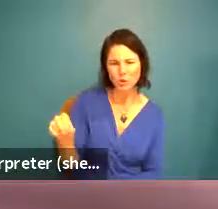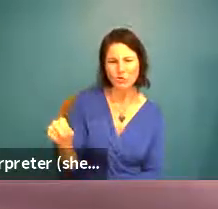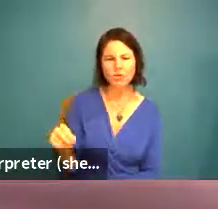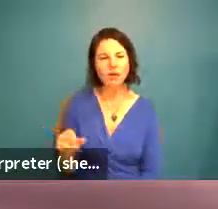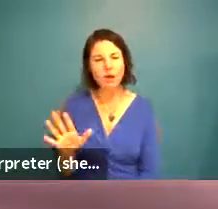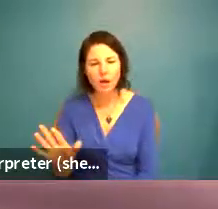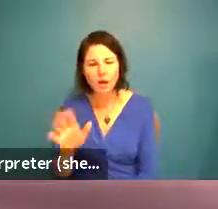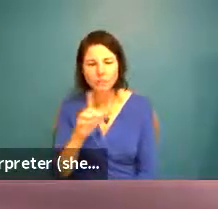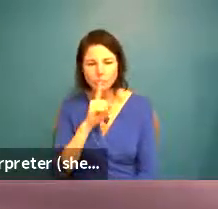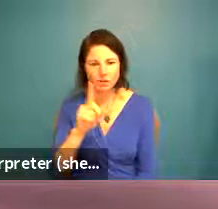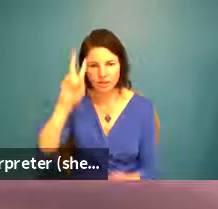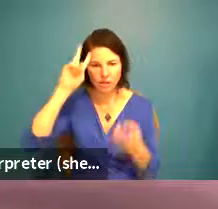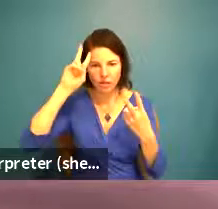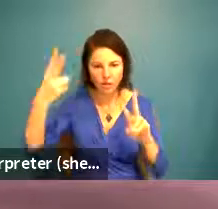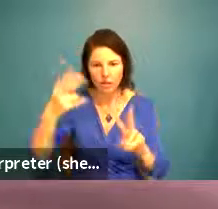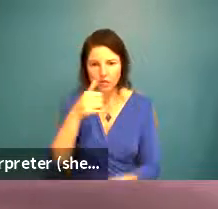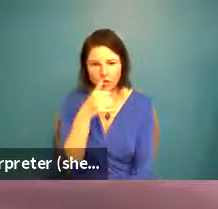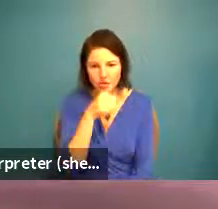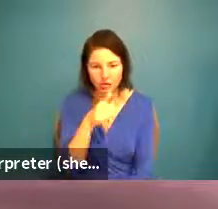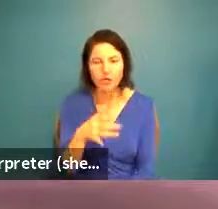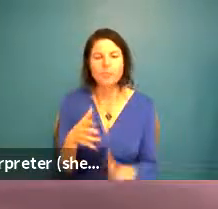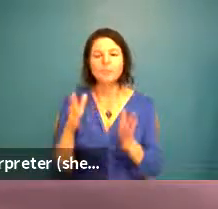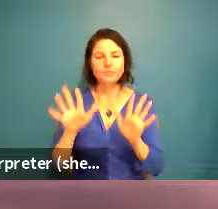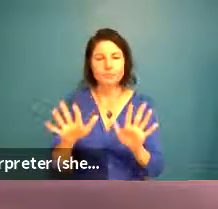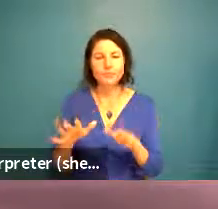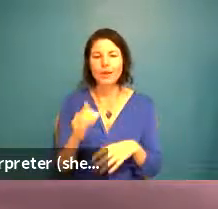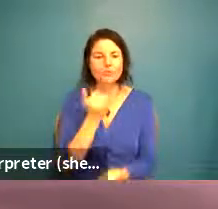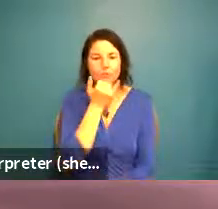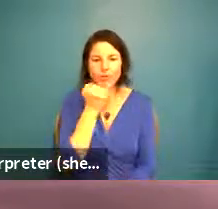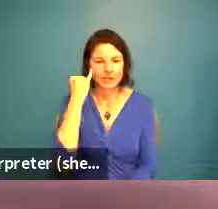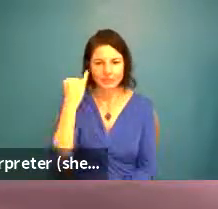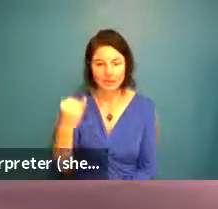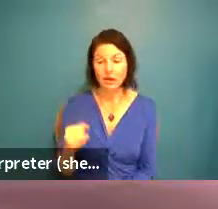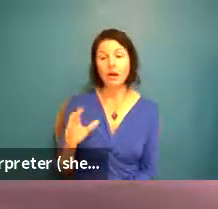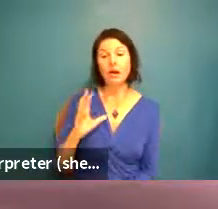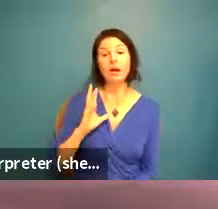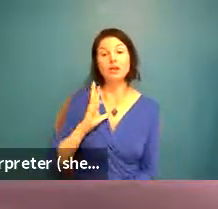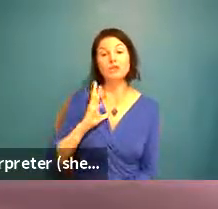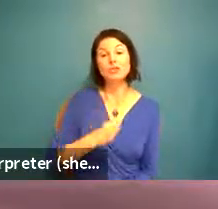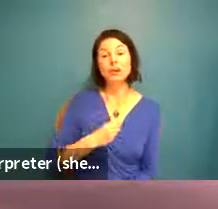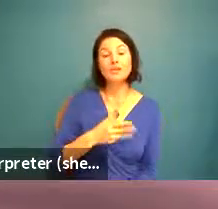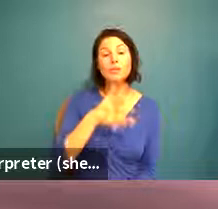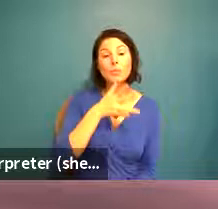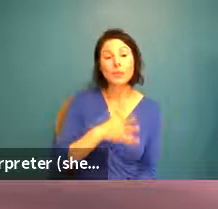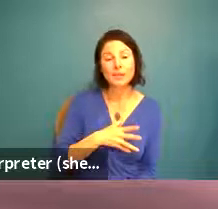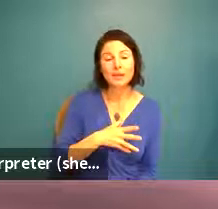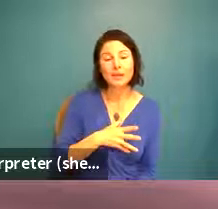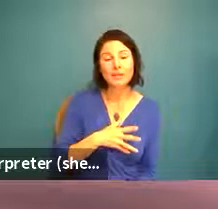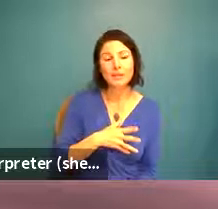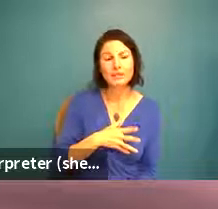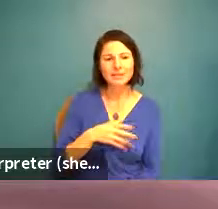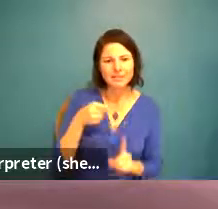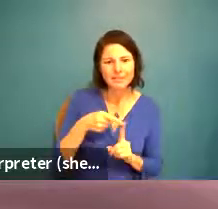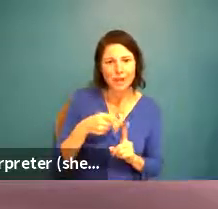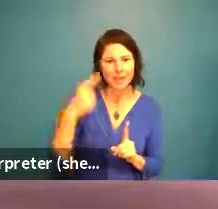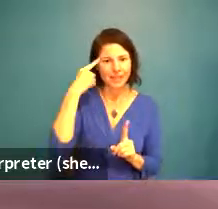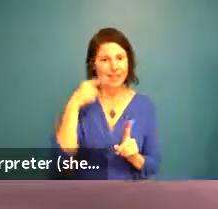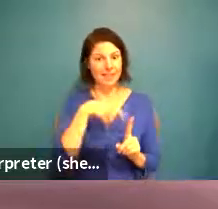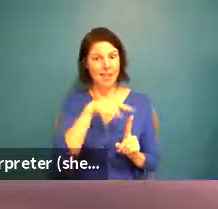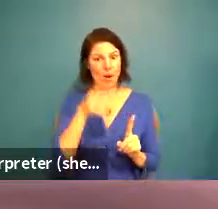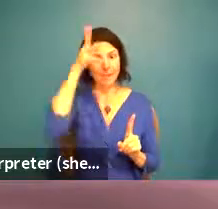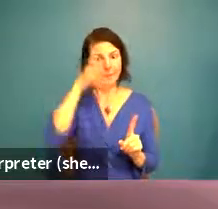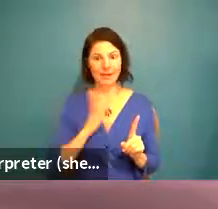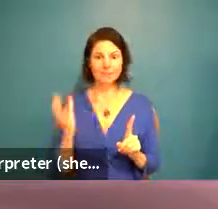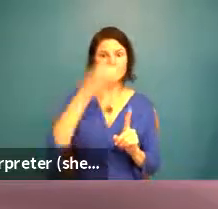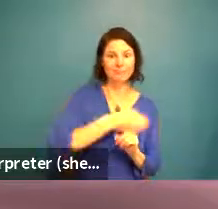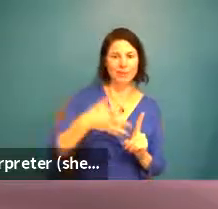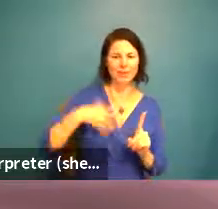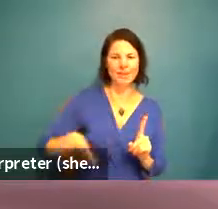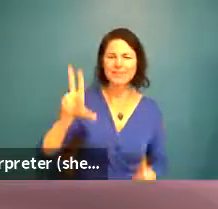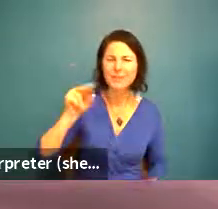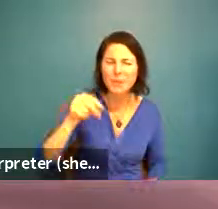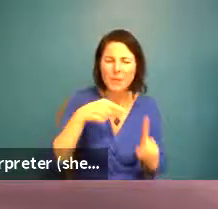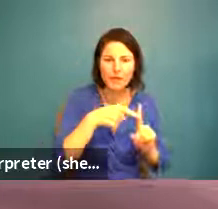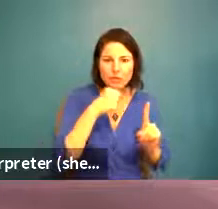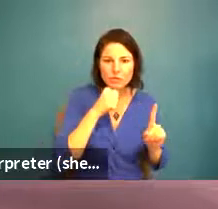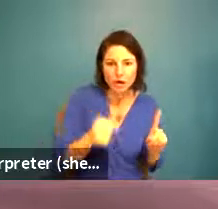based around that the completely incorrect idea that transgender women are men, which is not true at all. And, and also based in this